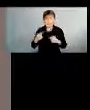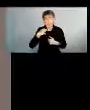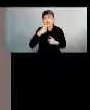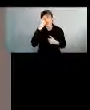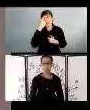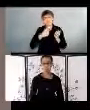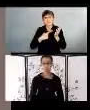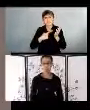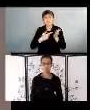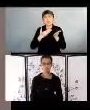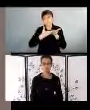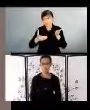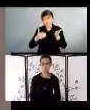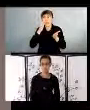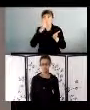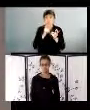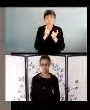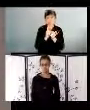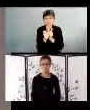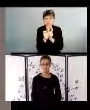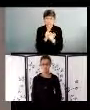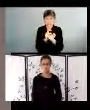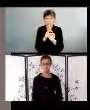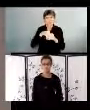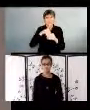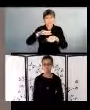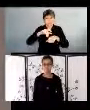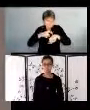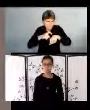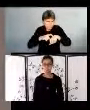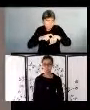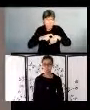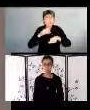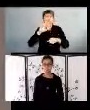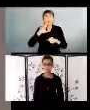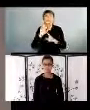in your timeline or circumstances, and your project or activities might not be able to